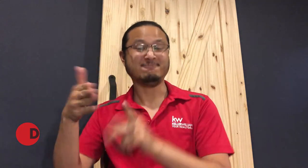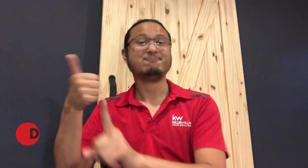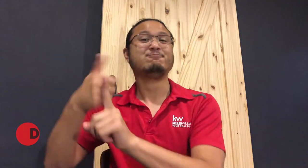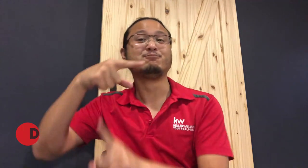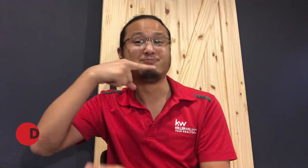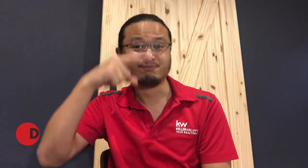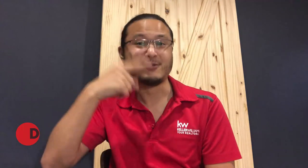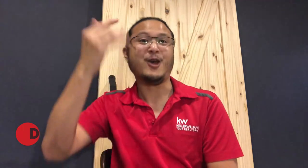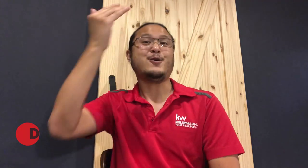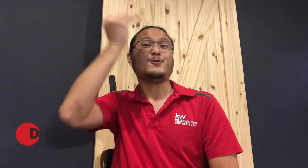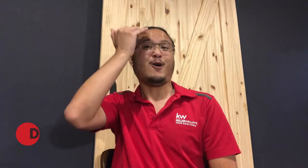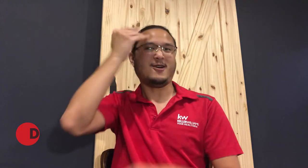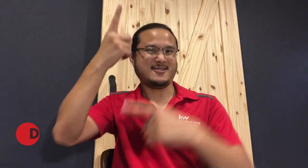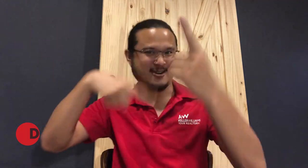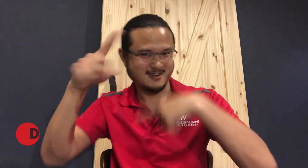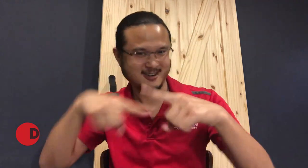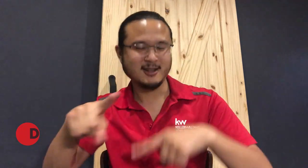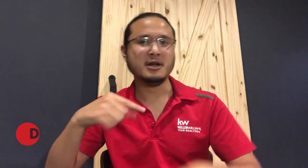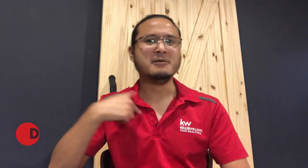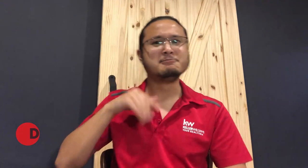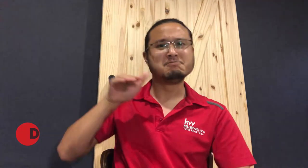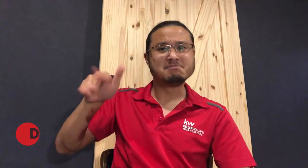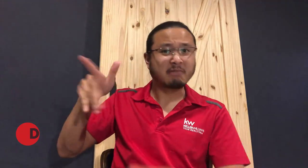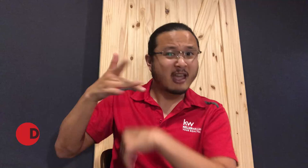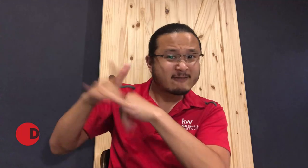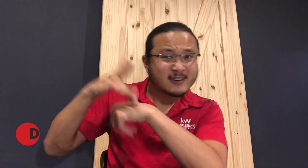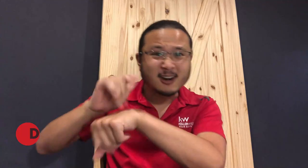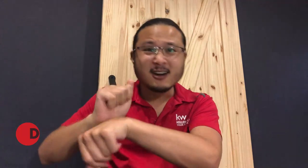I asked her if she had a work opportunity.